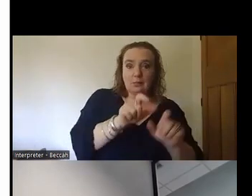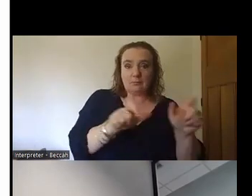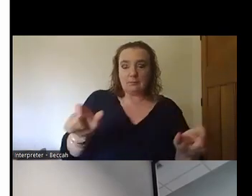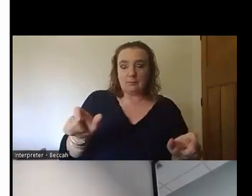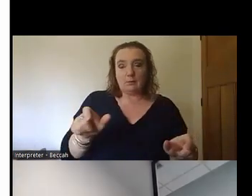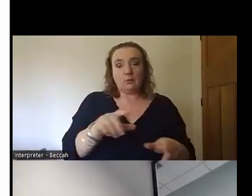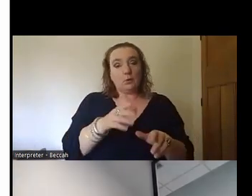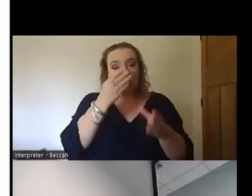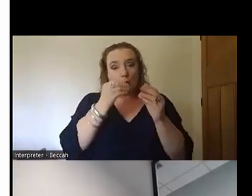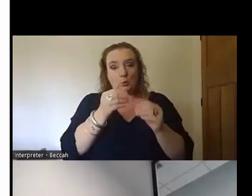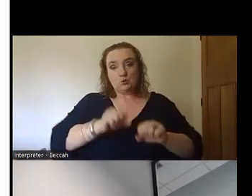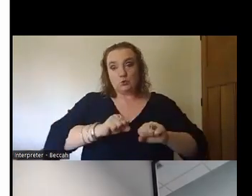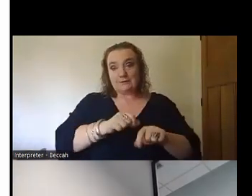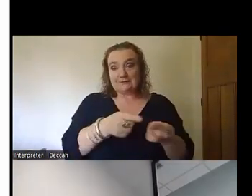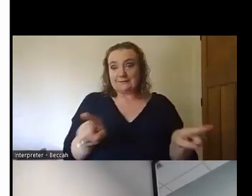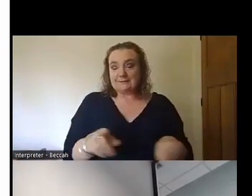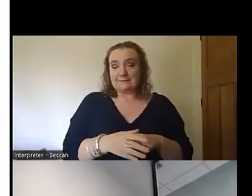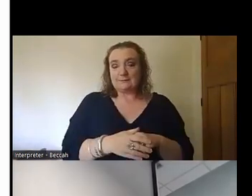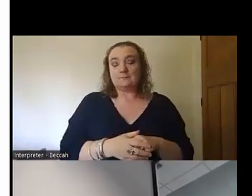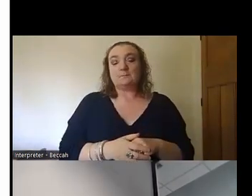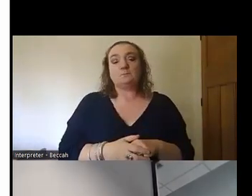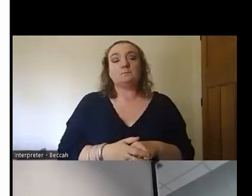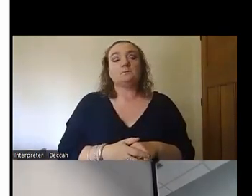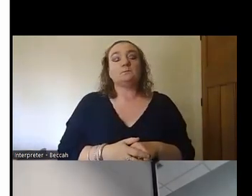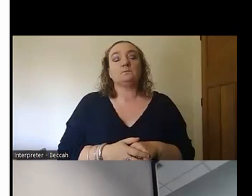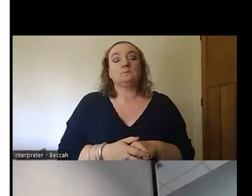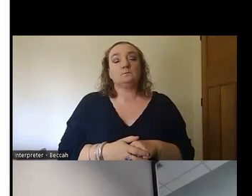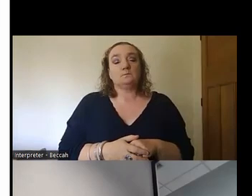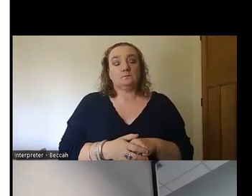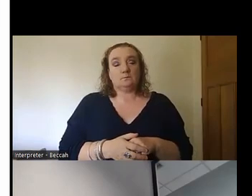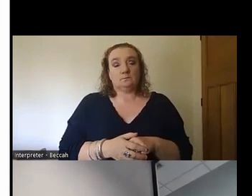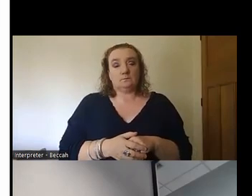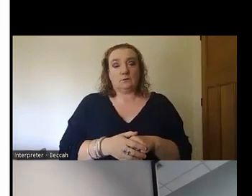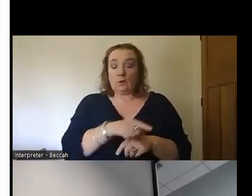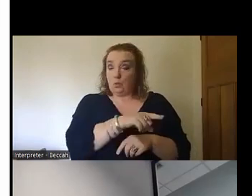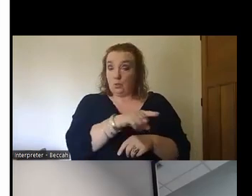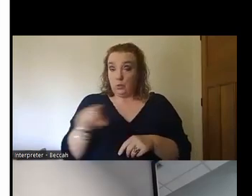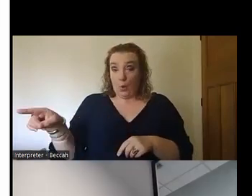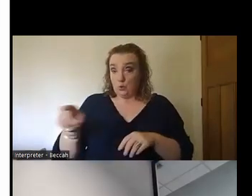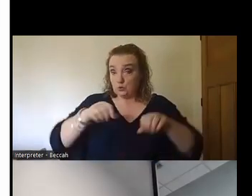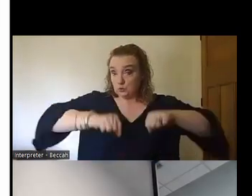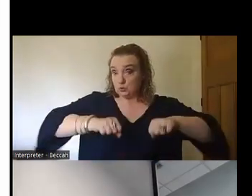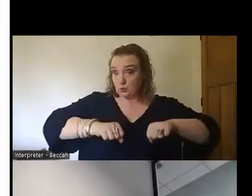It also has perpetuated the fact that for these learners, something different and separate is needed,